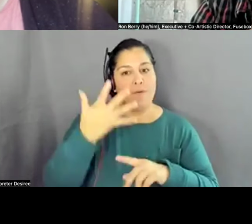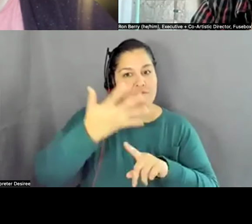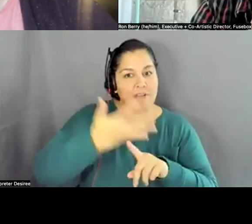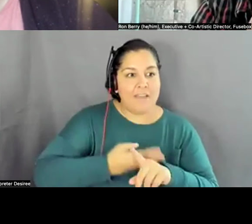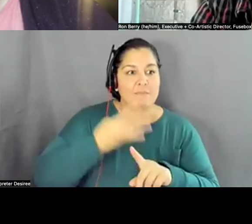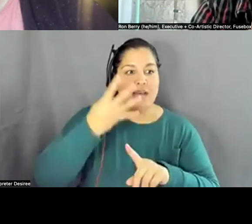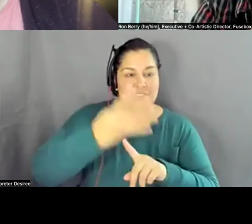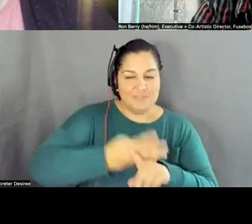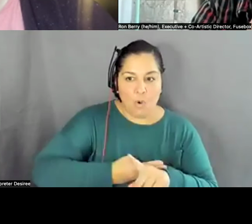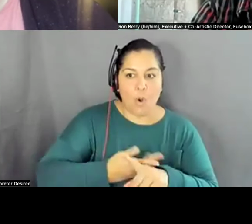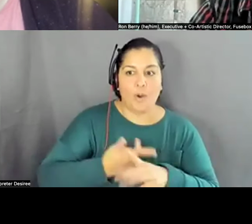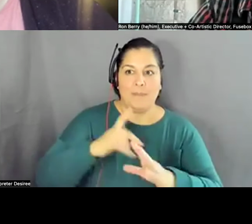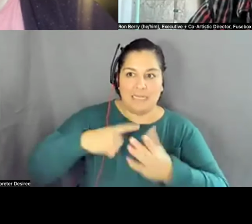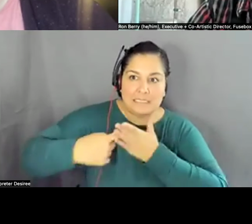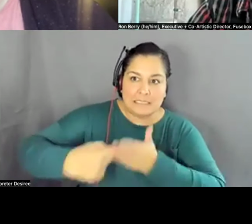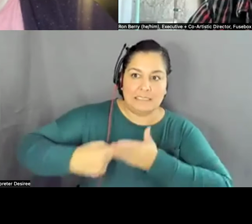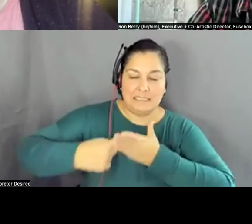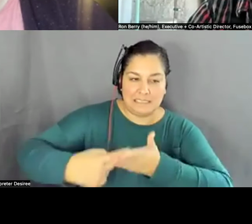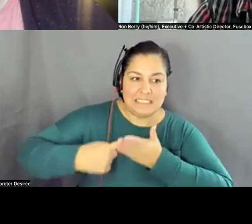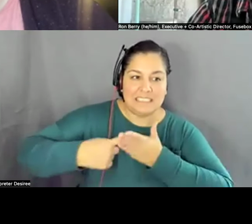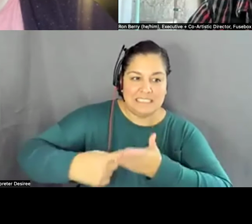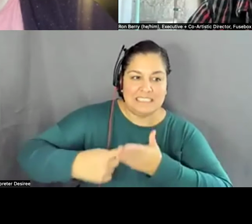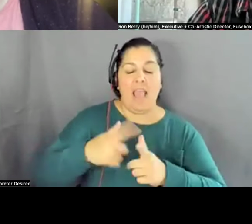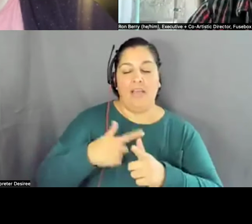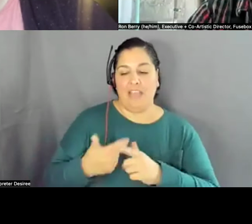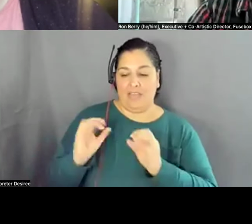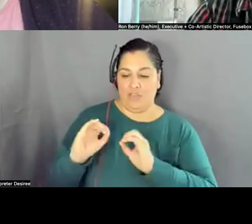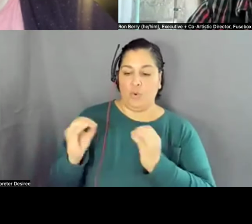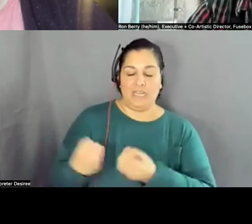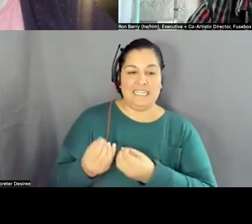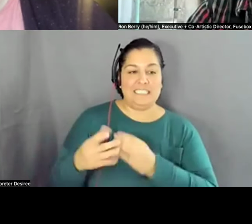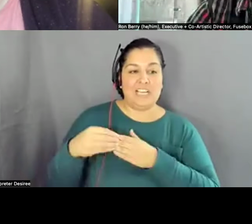And ultimately was decided by the organization that was leading that to do it guerrilla